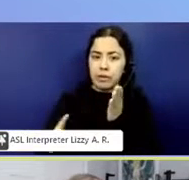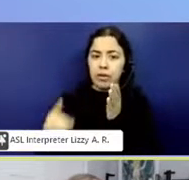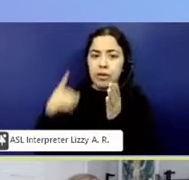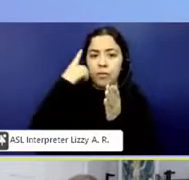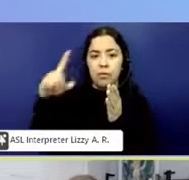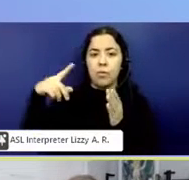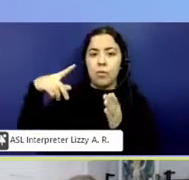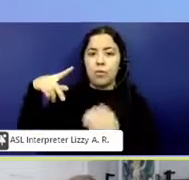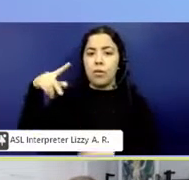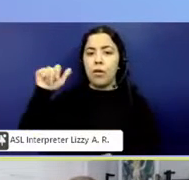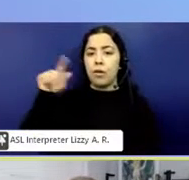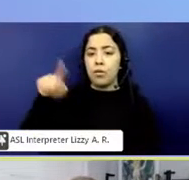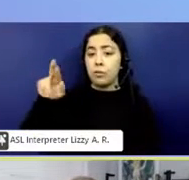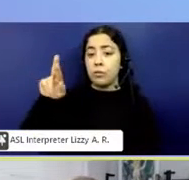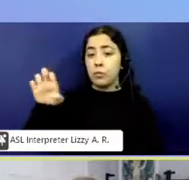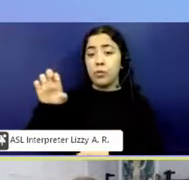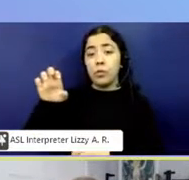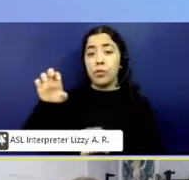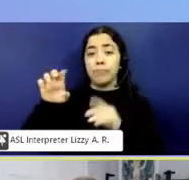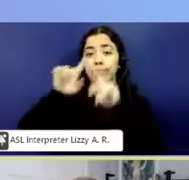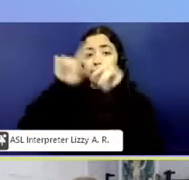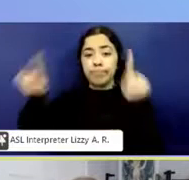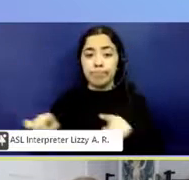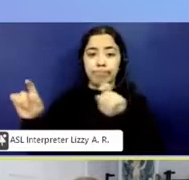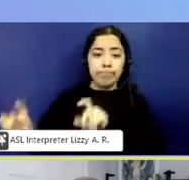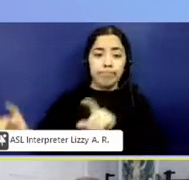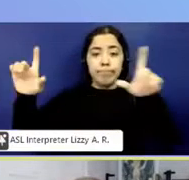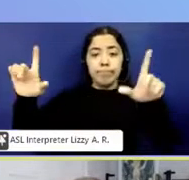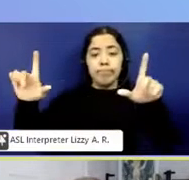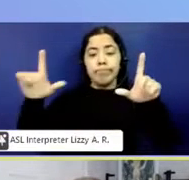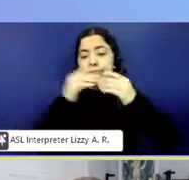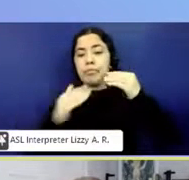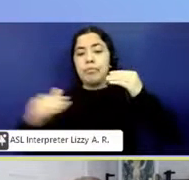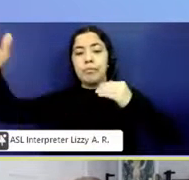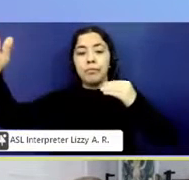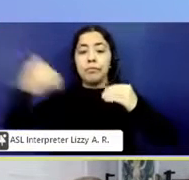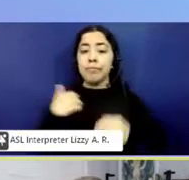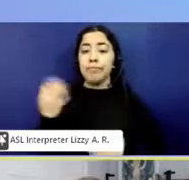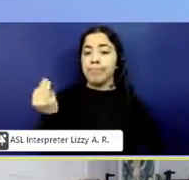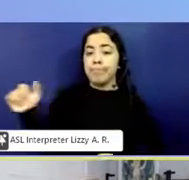I'm also a master's student at the Atlas Institute at the University of Colorado Boulder focusing